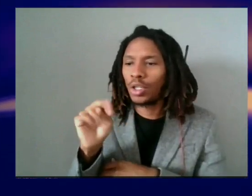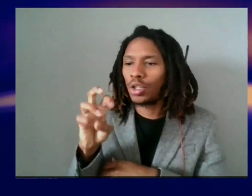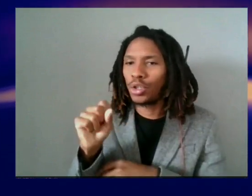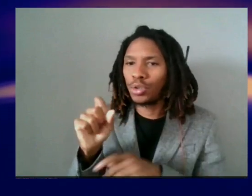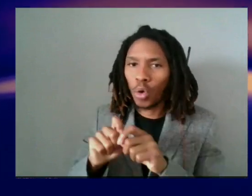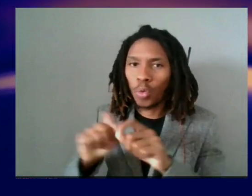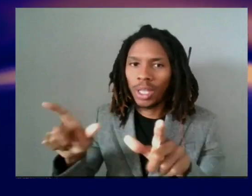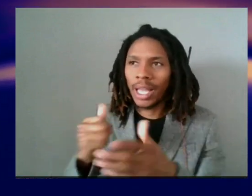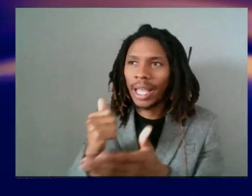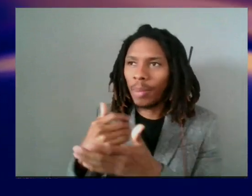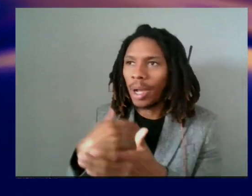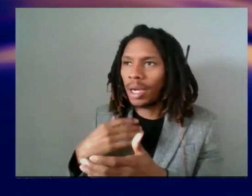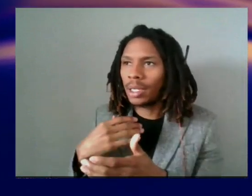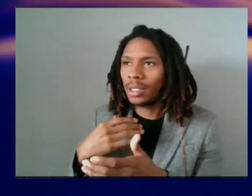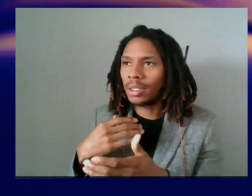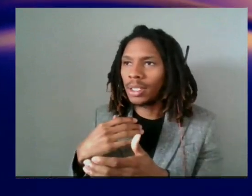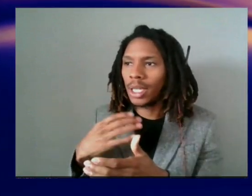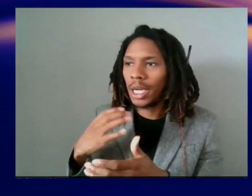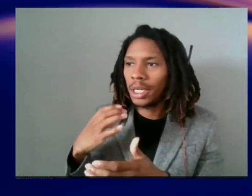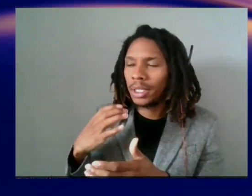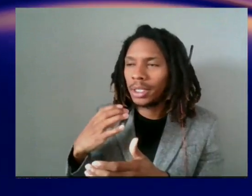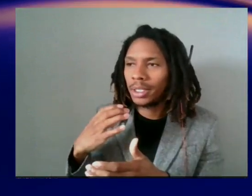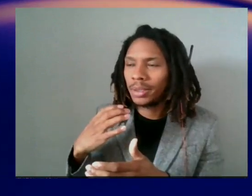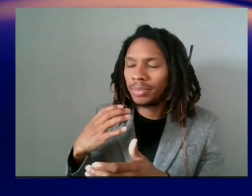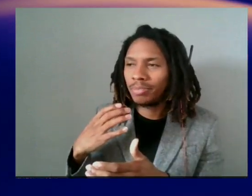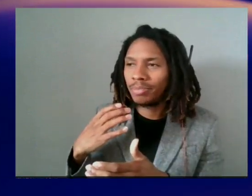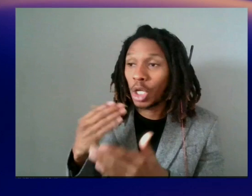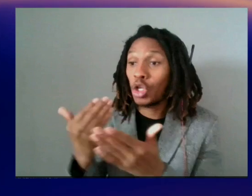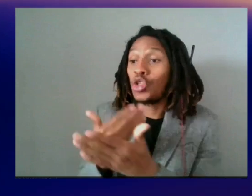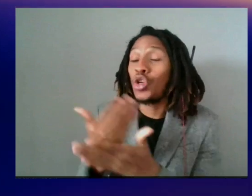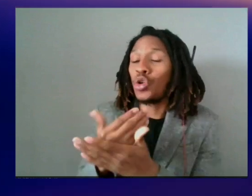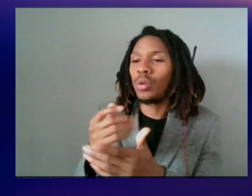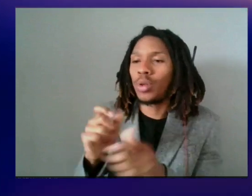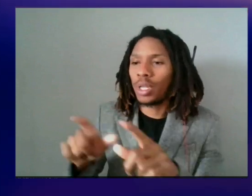how a customer can make use of this? Yeah, we just released OpenSearch 1.2